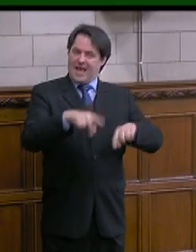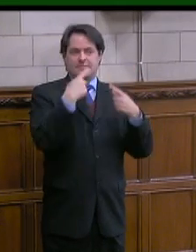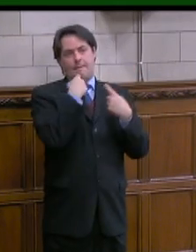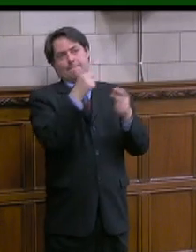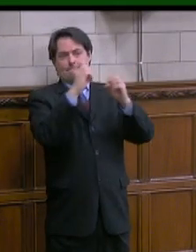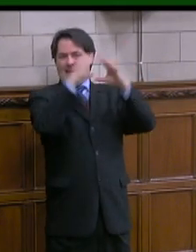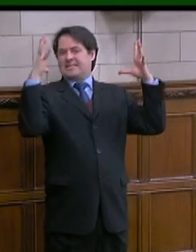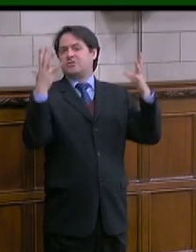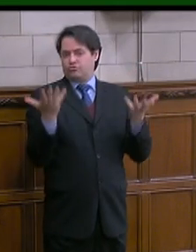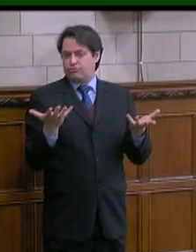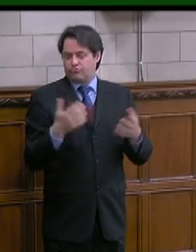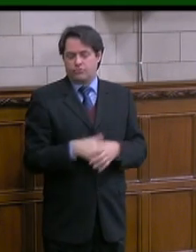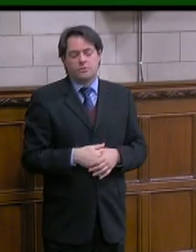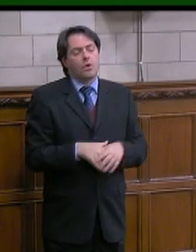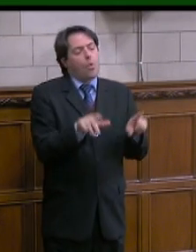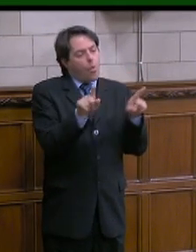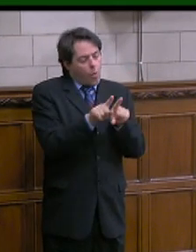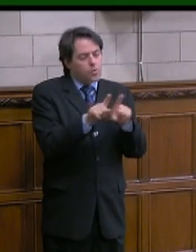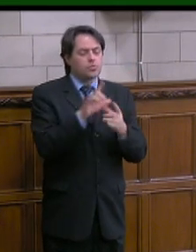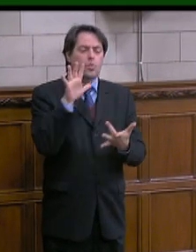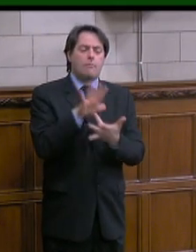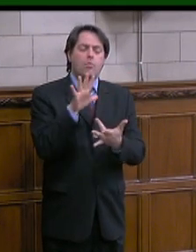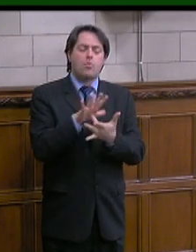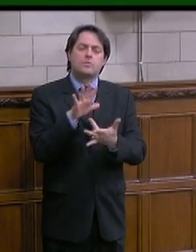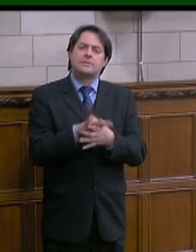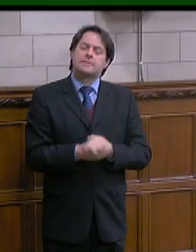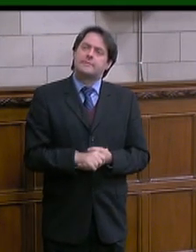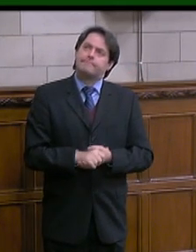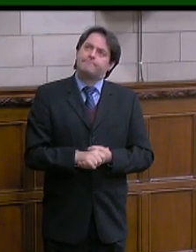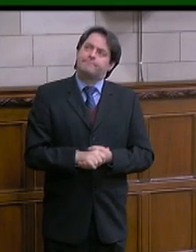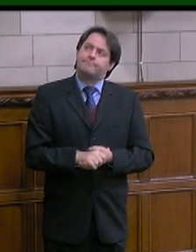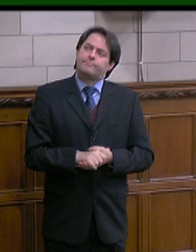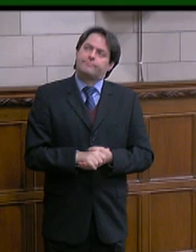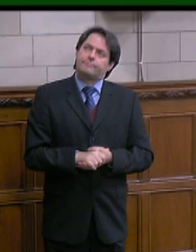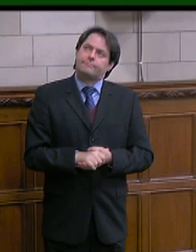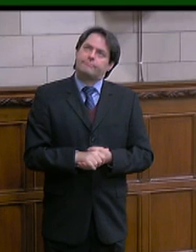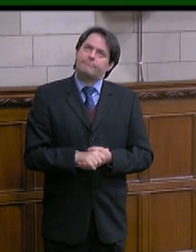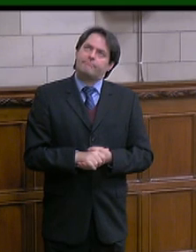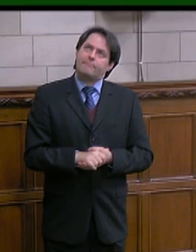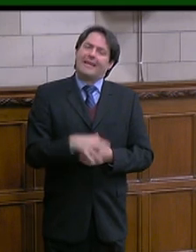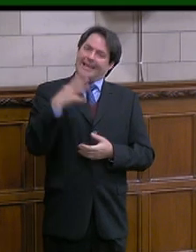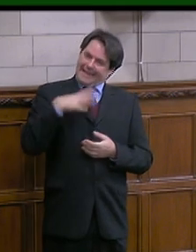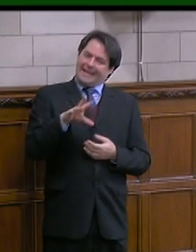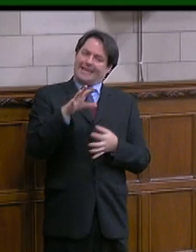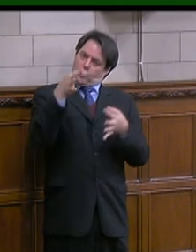It is important that we recognise the qualifications.